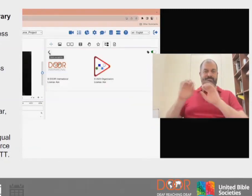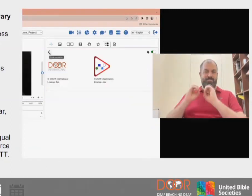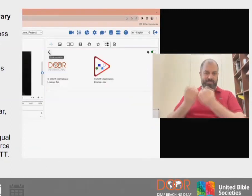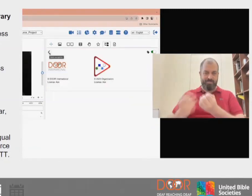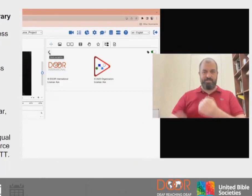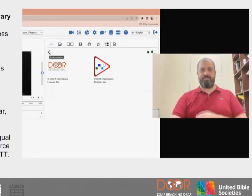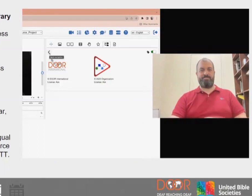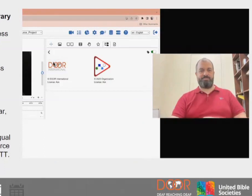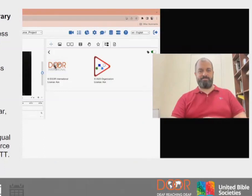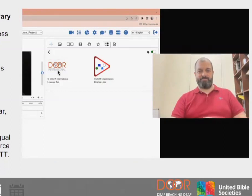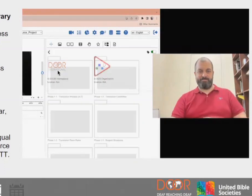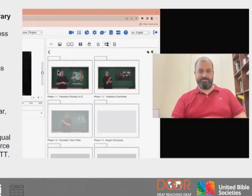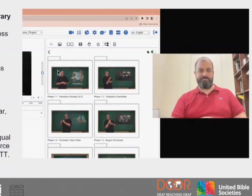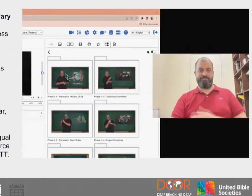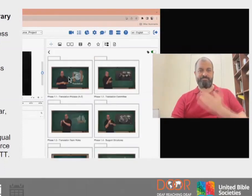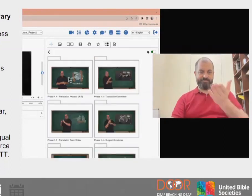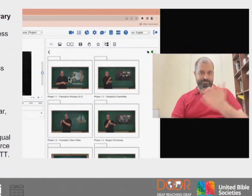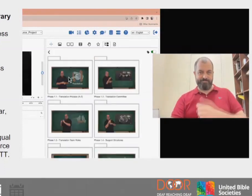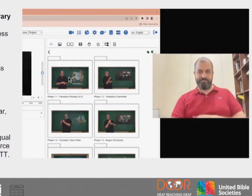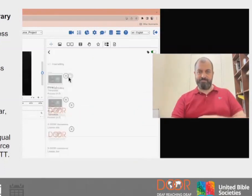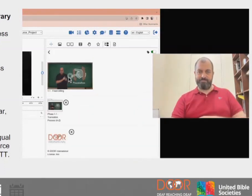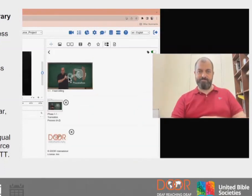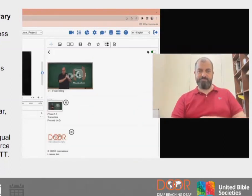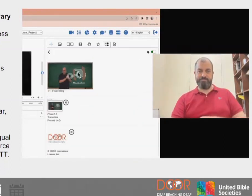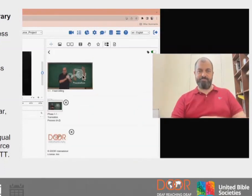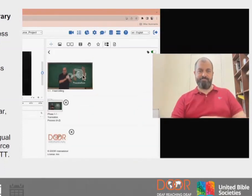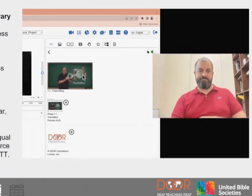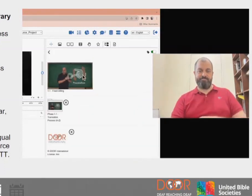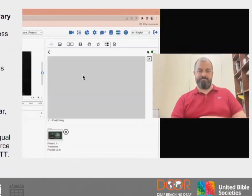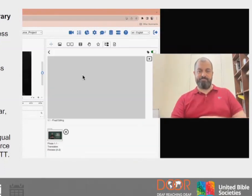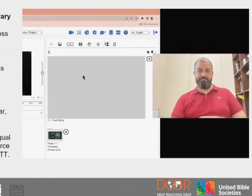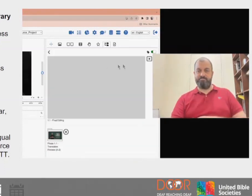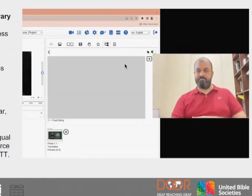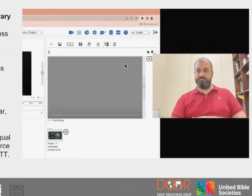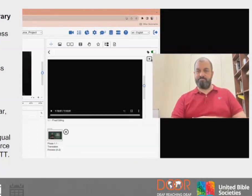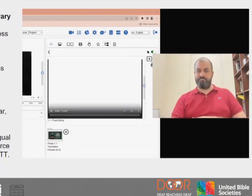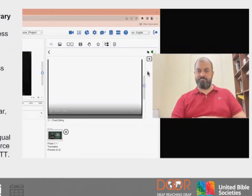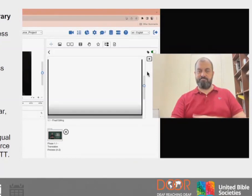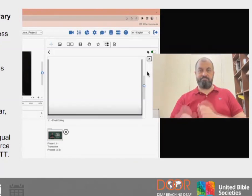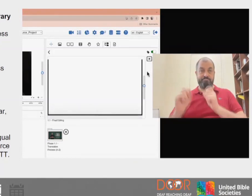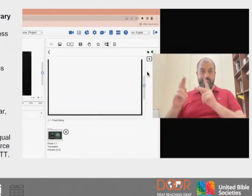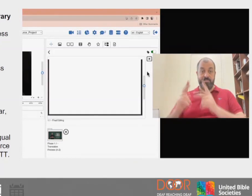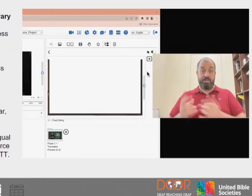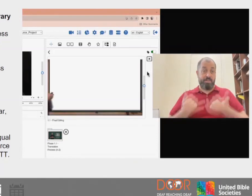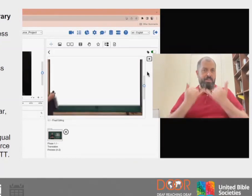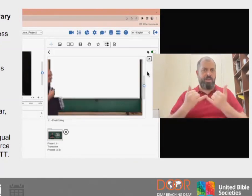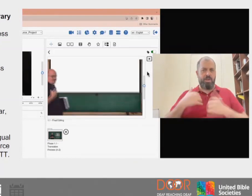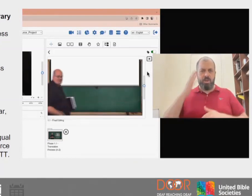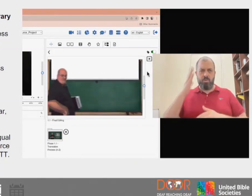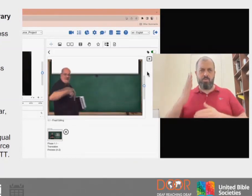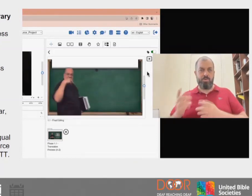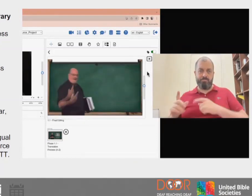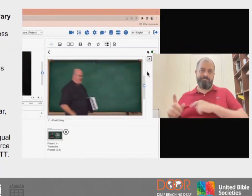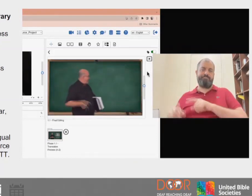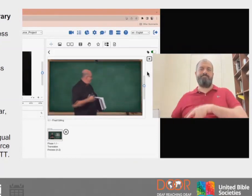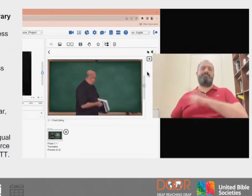So you can see the logos here. Of the 2 different organizations. And again, you can see the list of videos available.